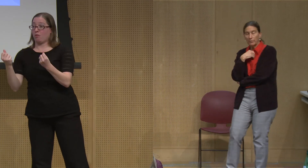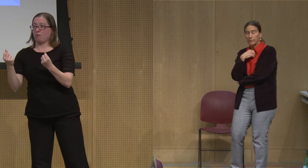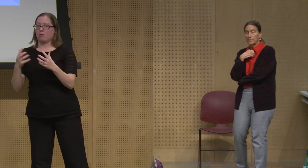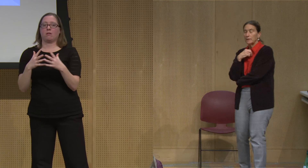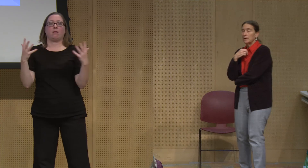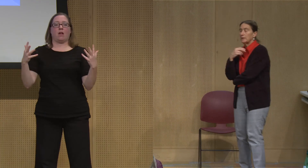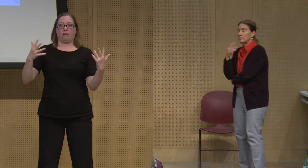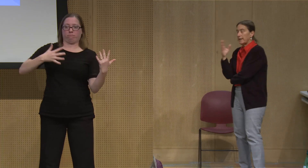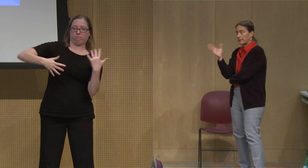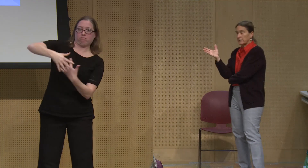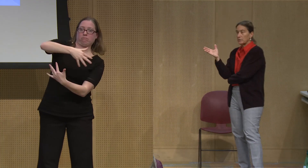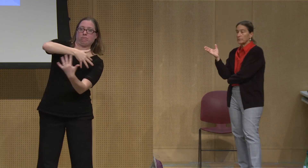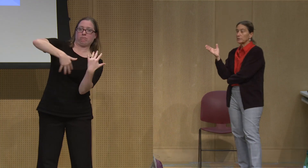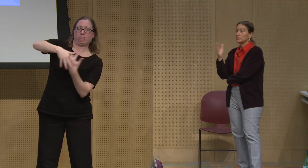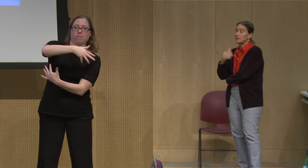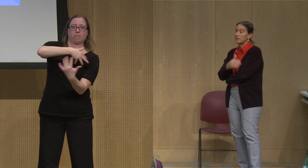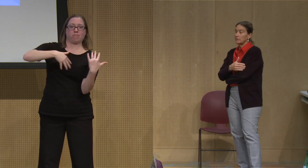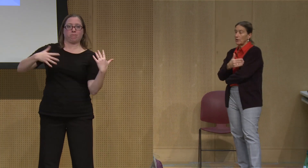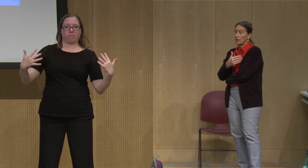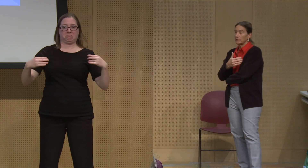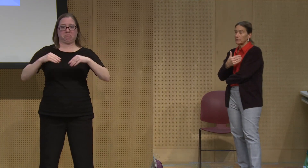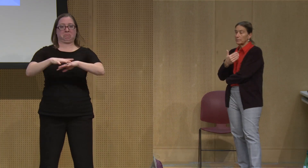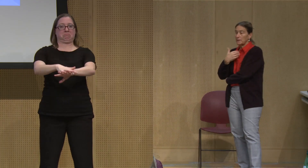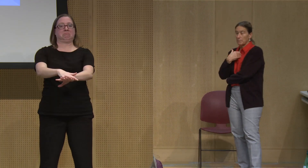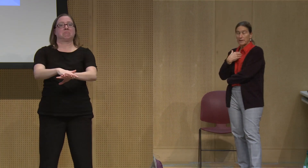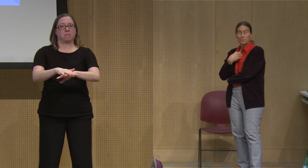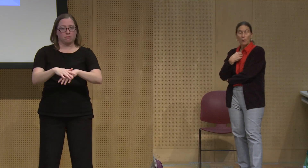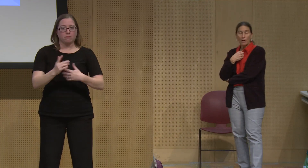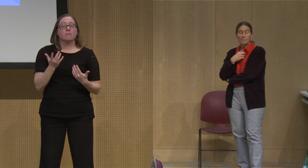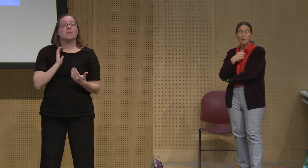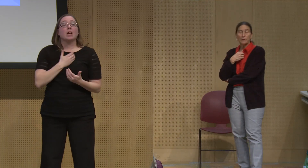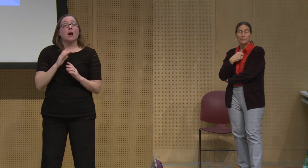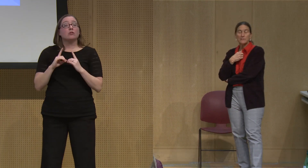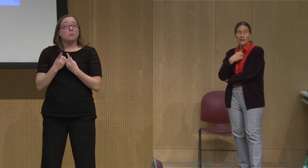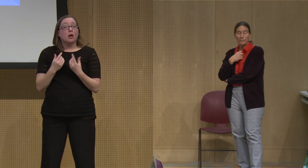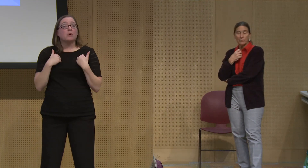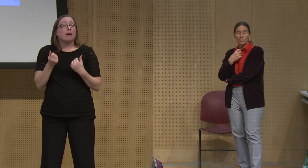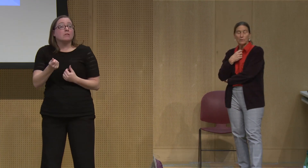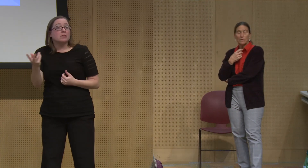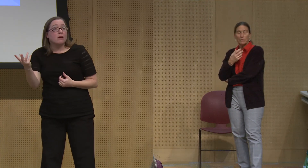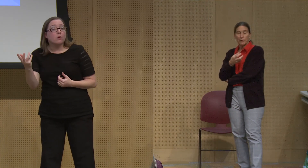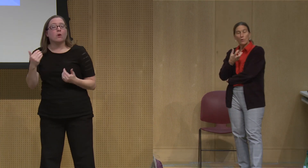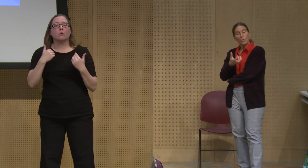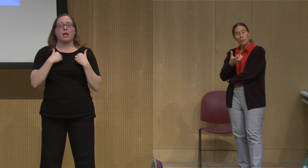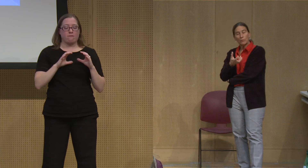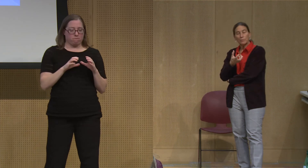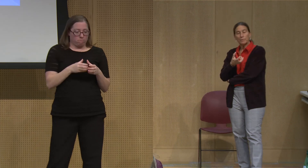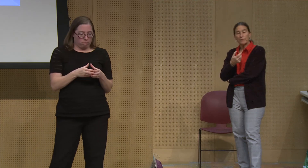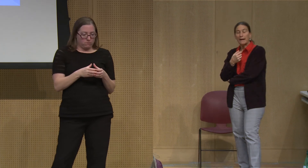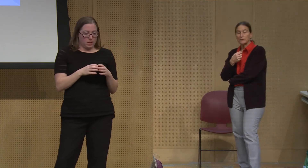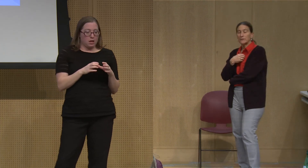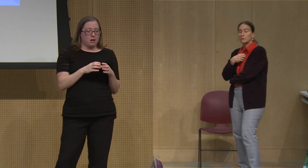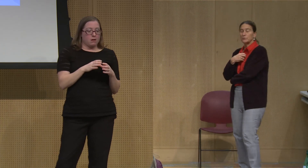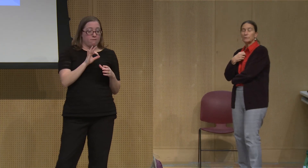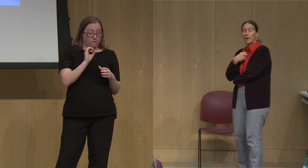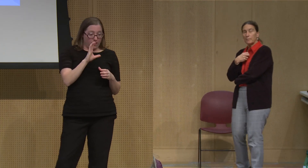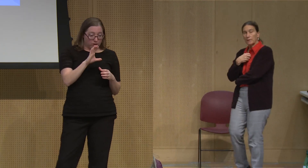IN FACT, AT THE UNIVERSITY IN OUR-- IN MY DEPARTMENT, WE HAVE SEVERAL-- WE HAVE A CORE GROUP OF FACULTY WHO DO ENVIRONMENTAL HEALTH WORK.